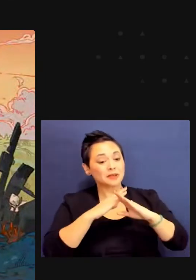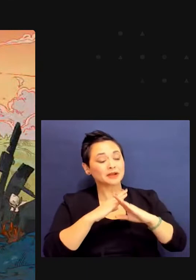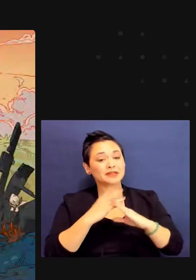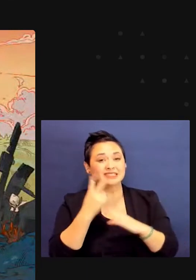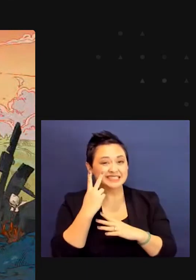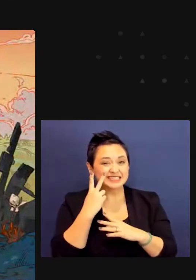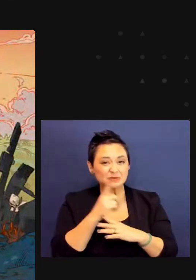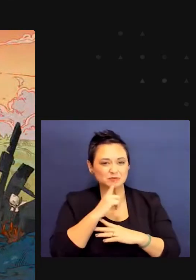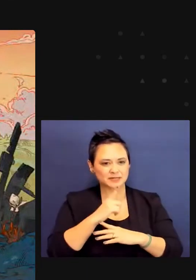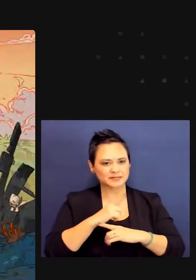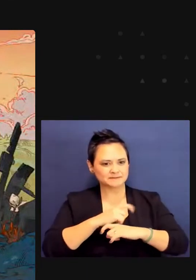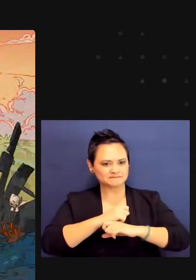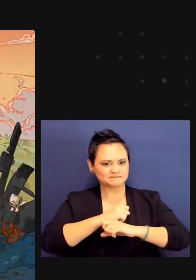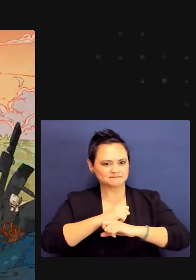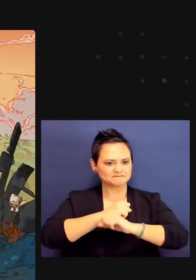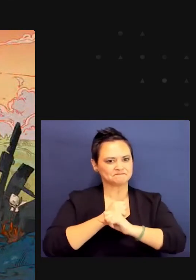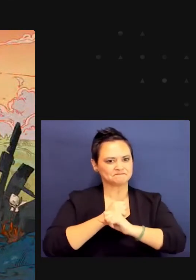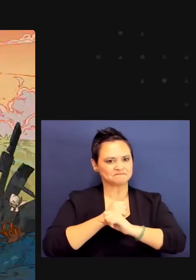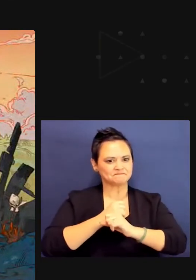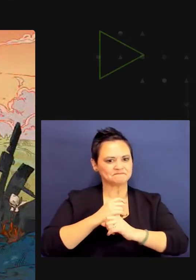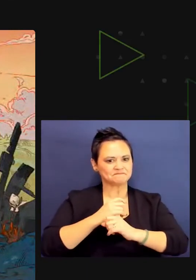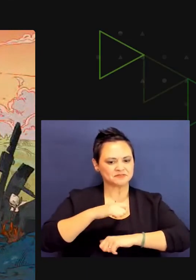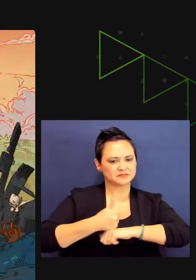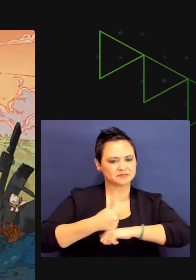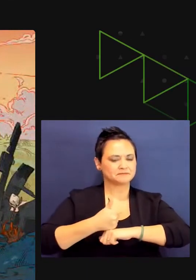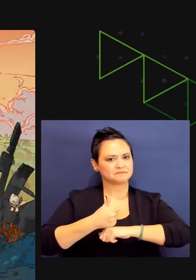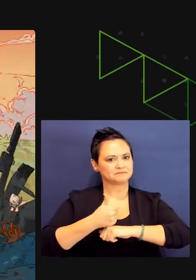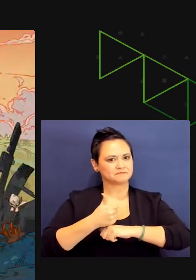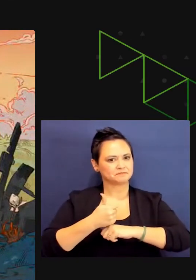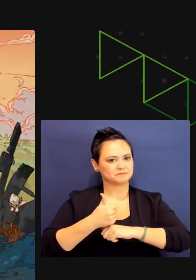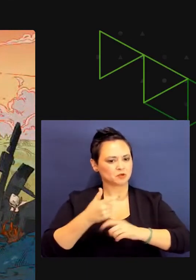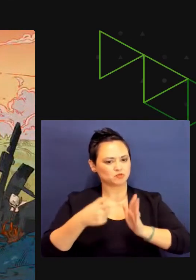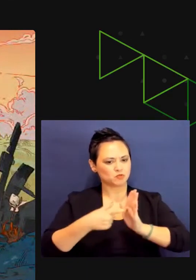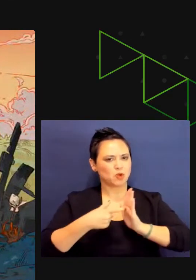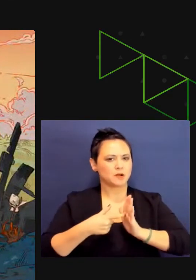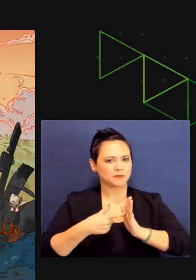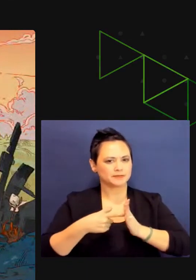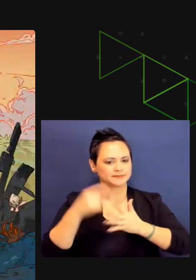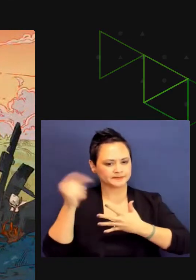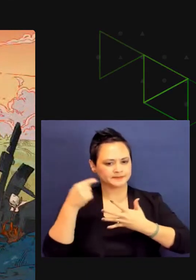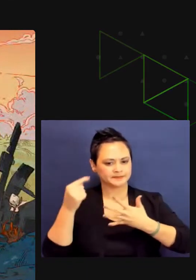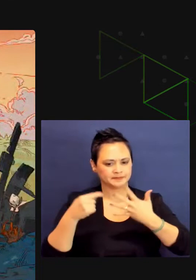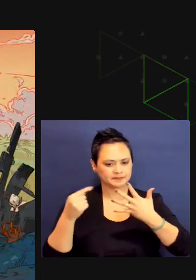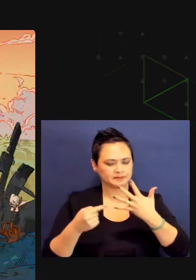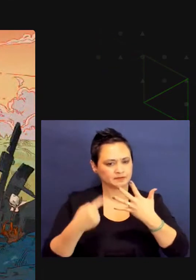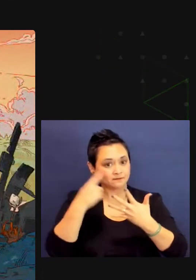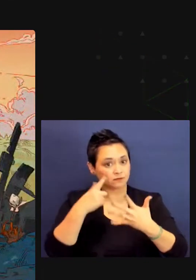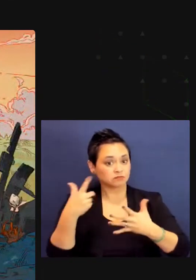you know, requirements in order to get a job, and there are some jobs, let's be clear, where there are a rigid set, right?